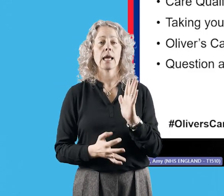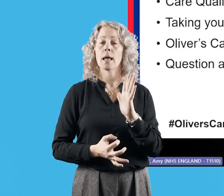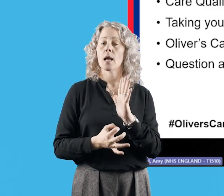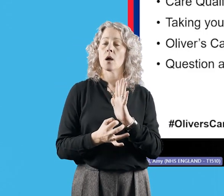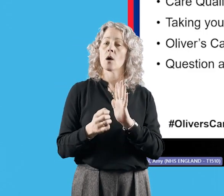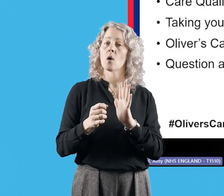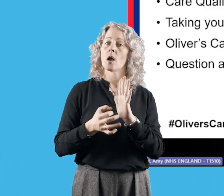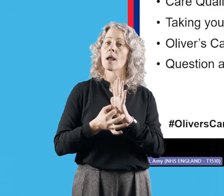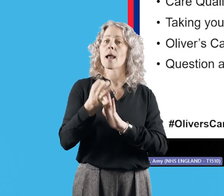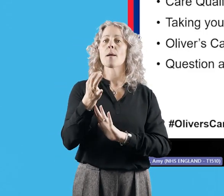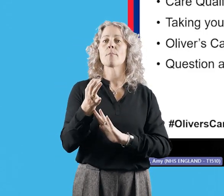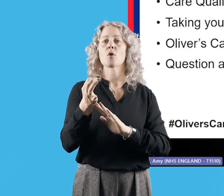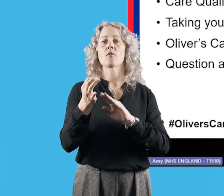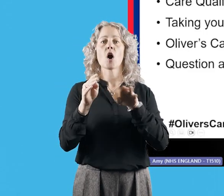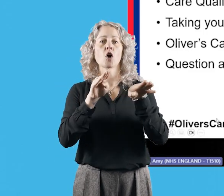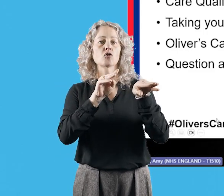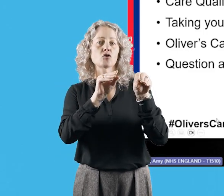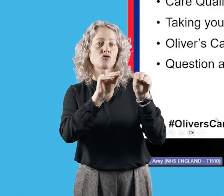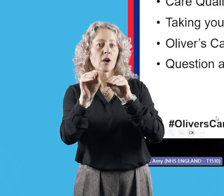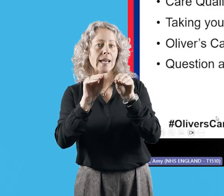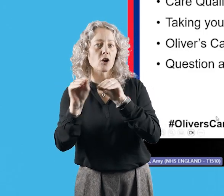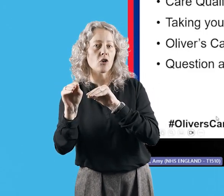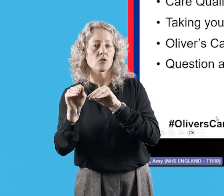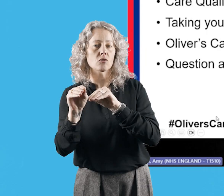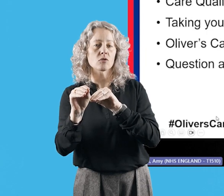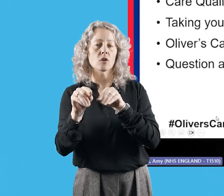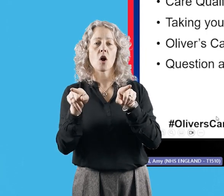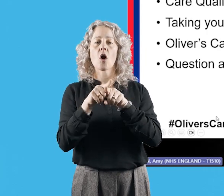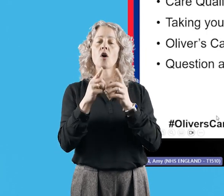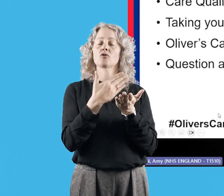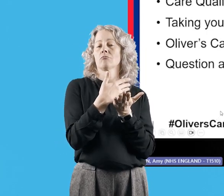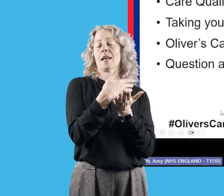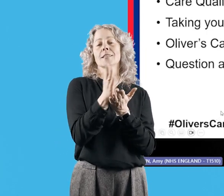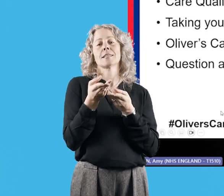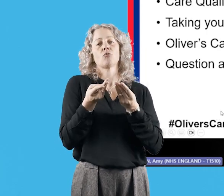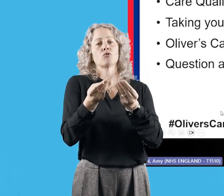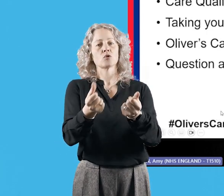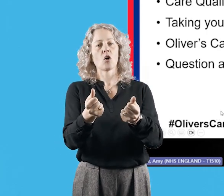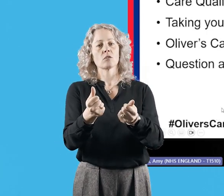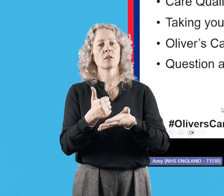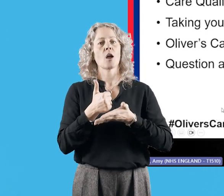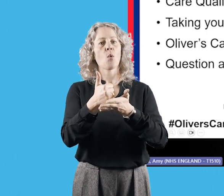trainers and sharing resources to help employers roll out Oliver's training.